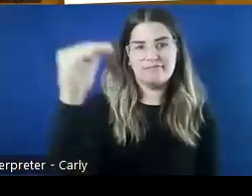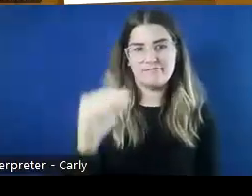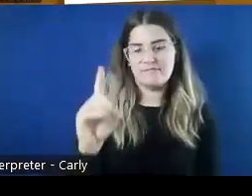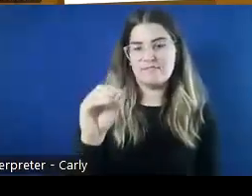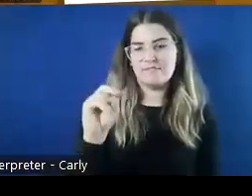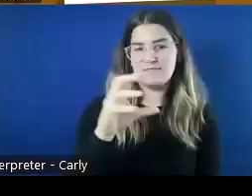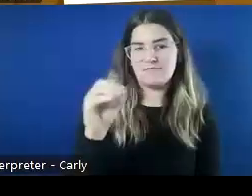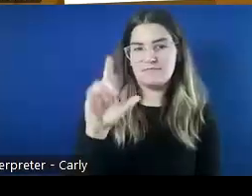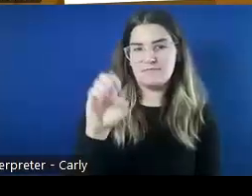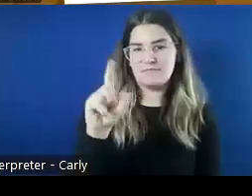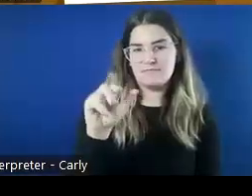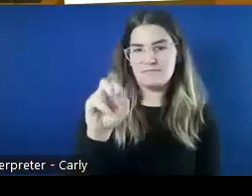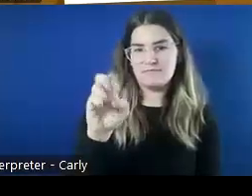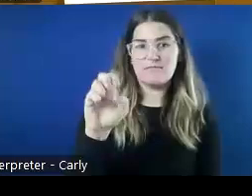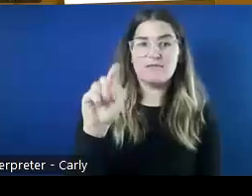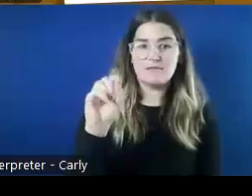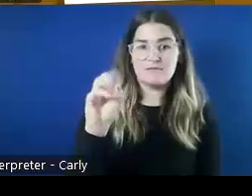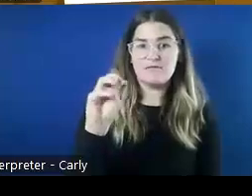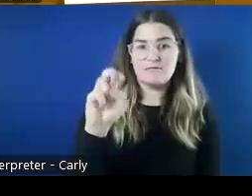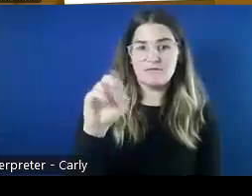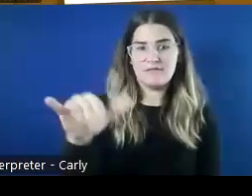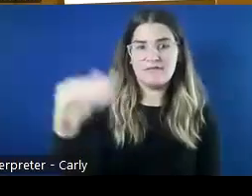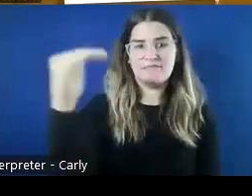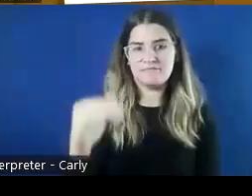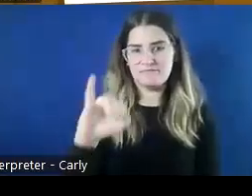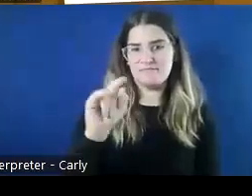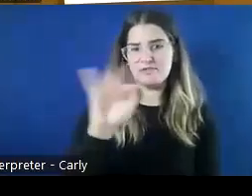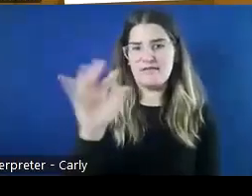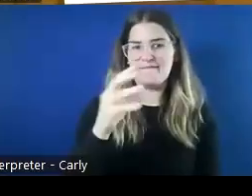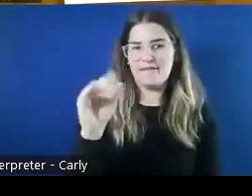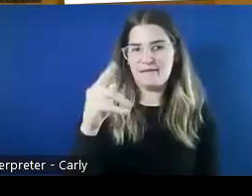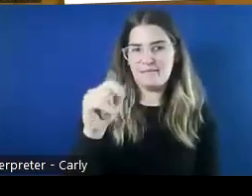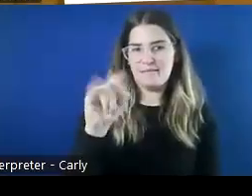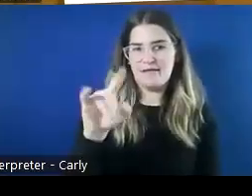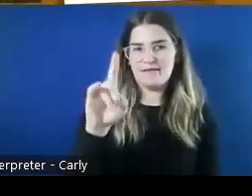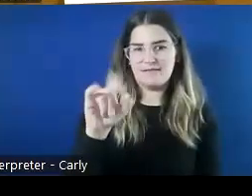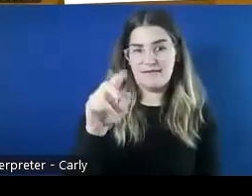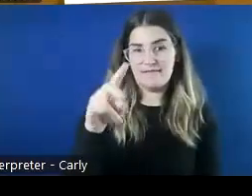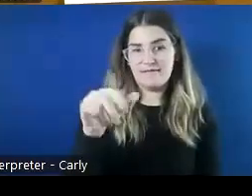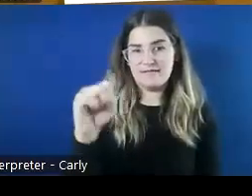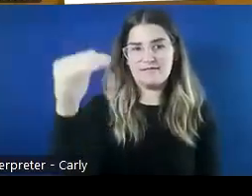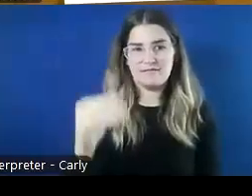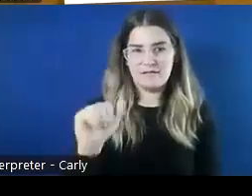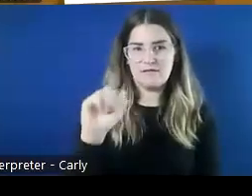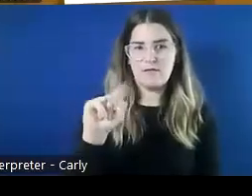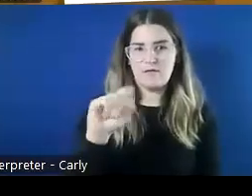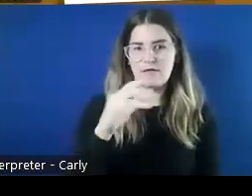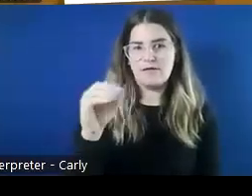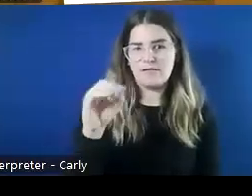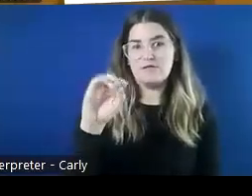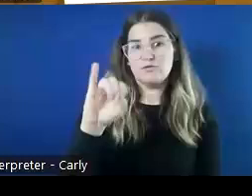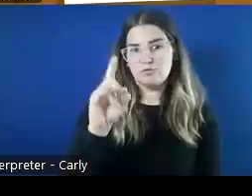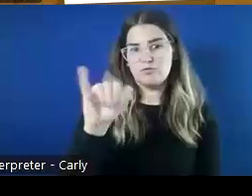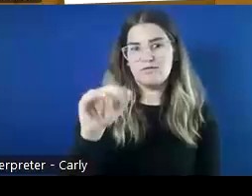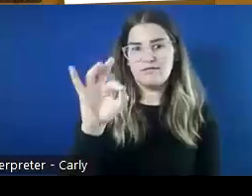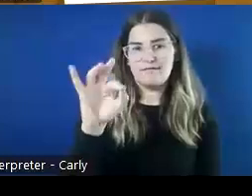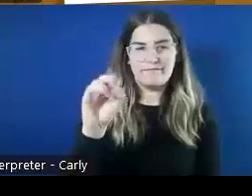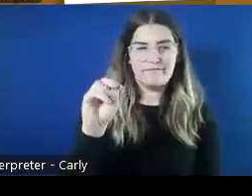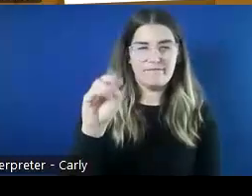and Patty Davis art and Judy ferio Tim and Susan forier Todd LaVine as well as our friends at Bank